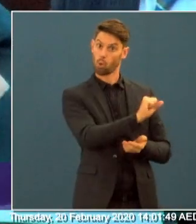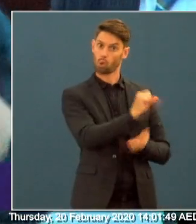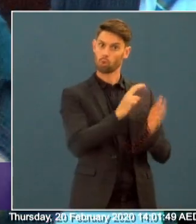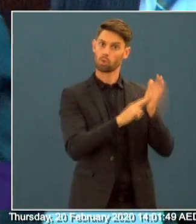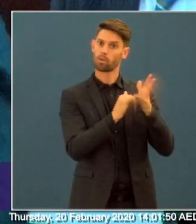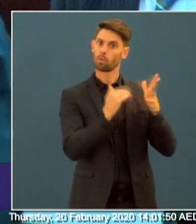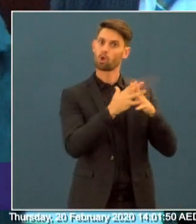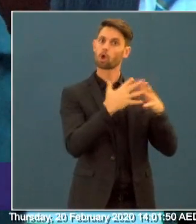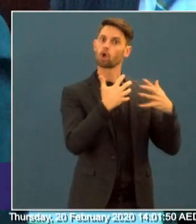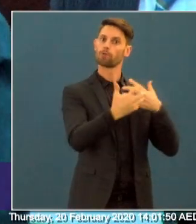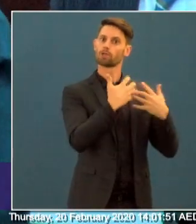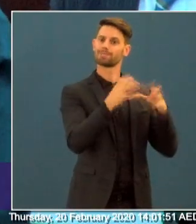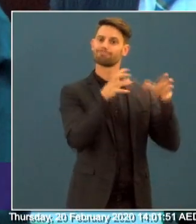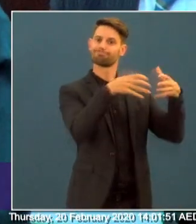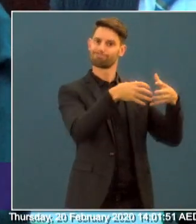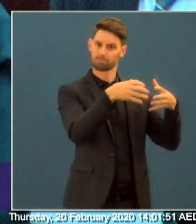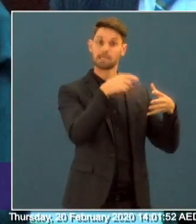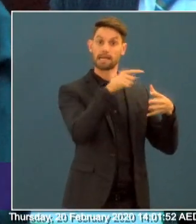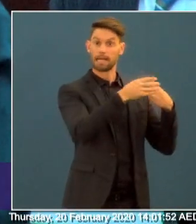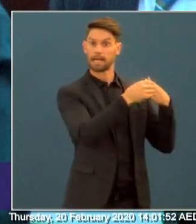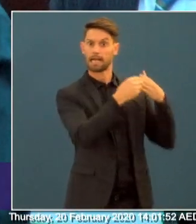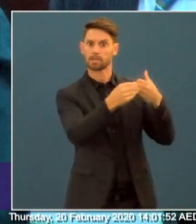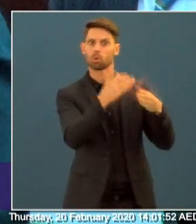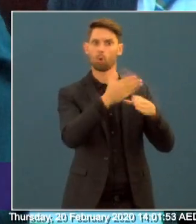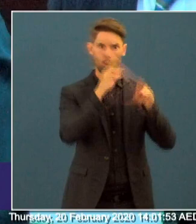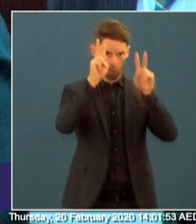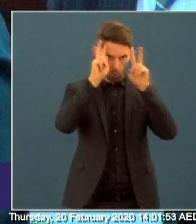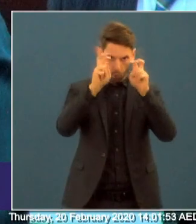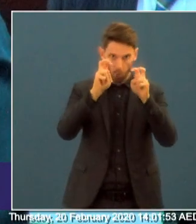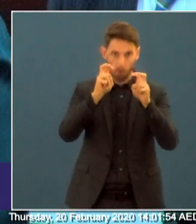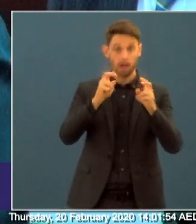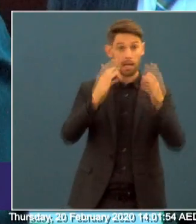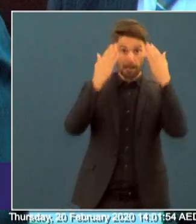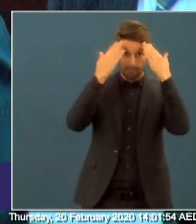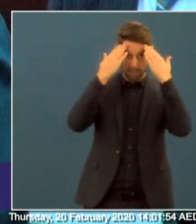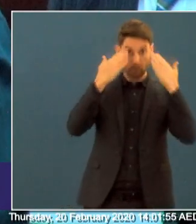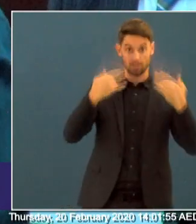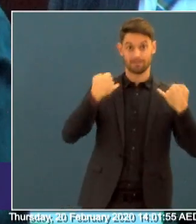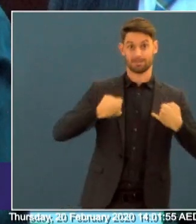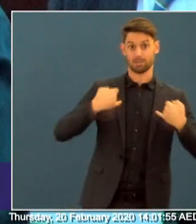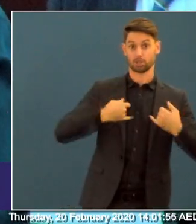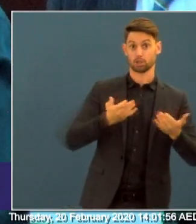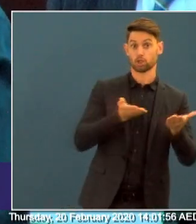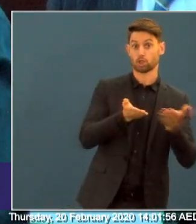the development of what is called accessible mental health services for people with intellectual disability,